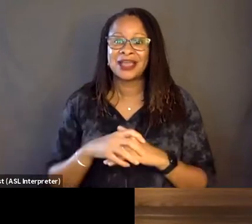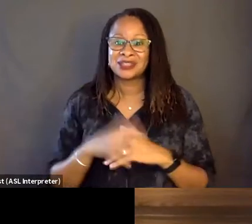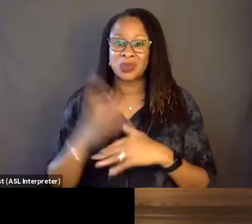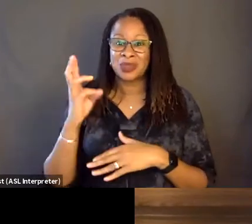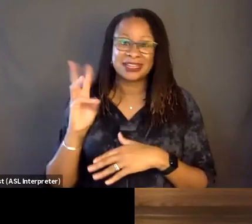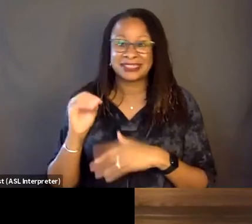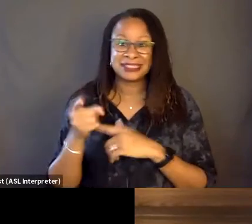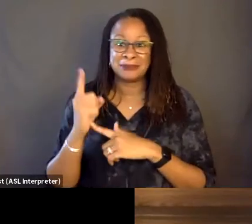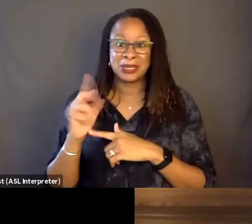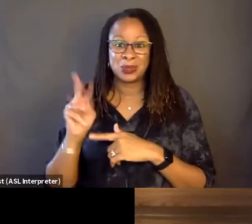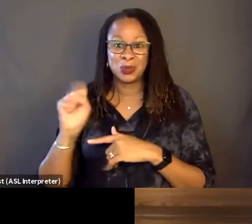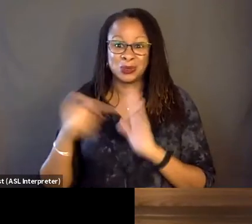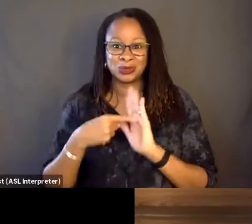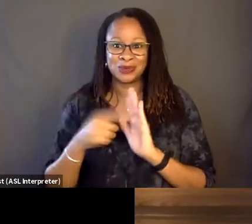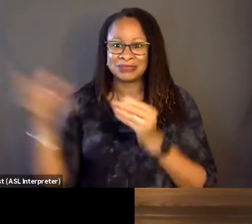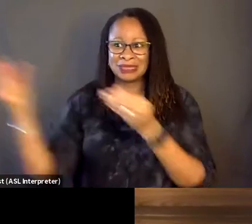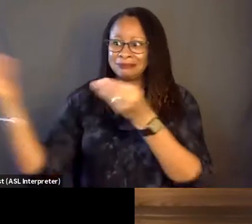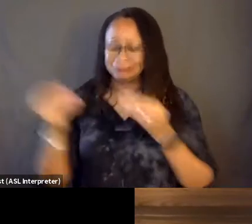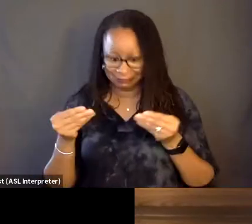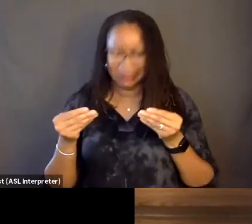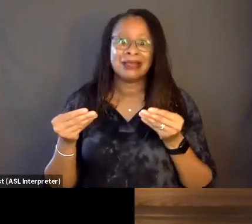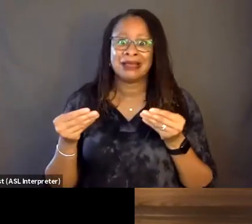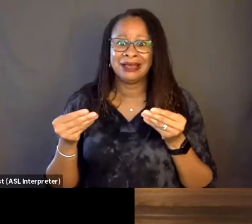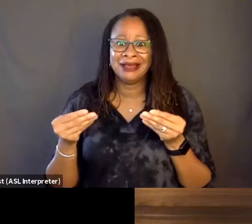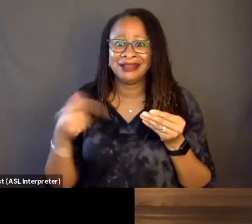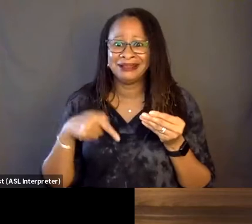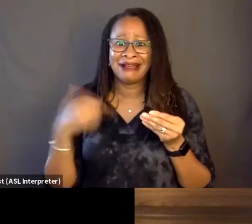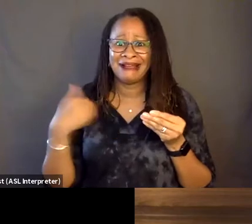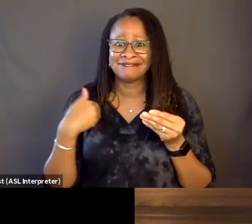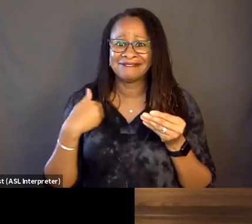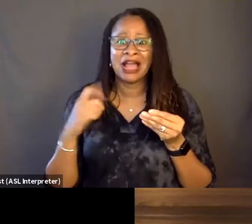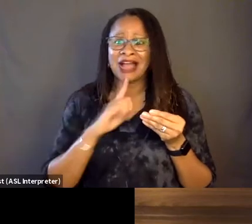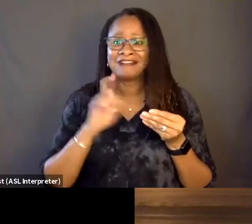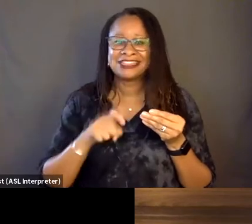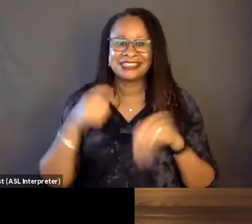I explained to them, I'm like, look, guys, I really need time. This is a movie.